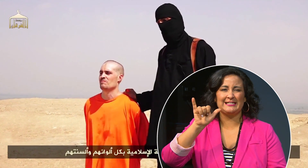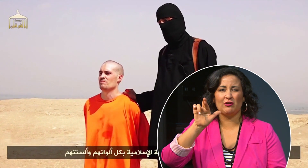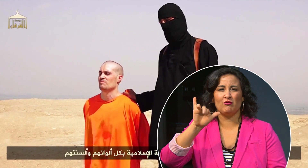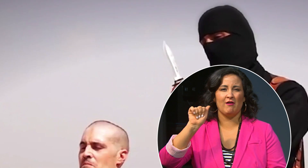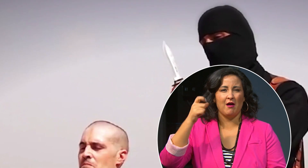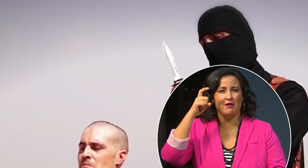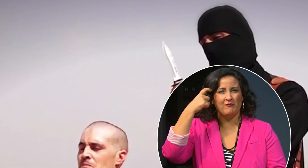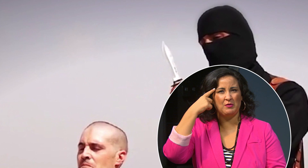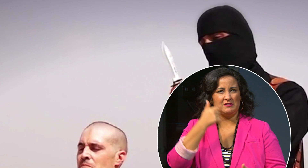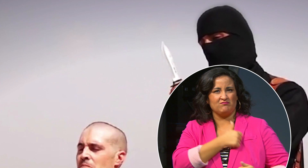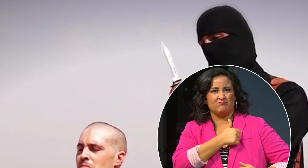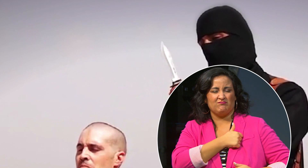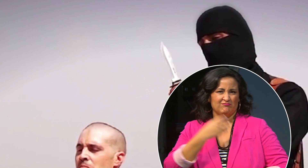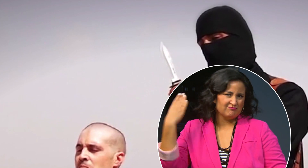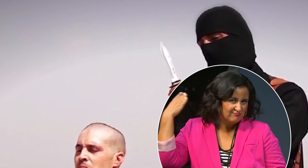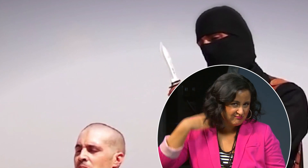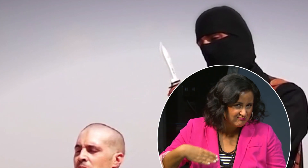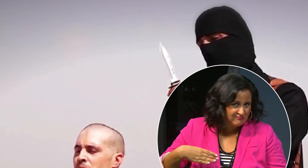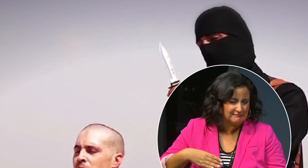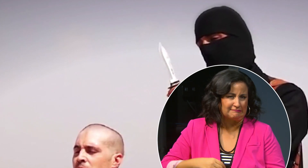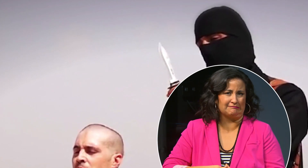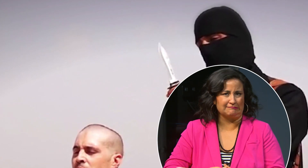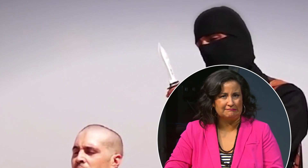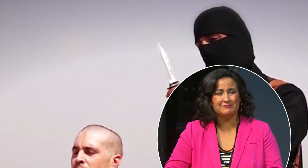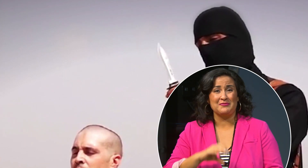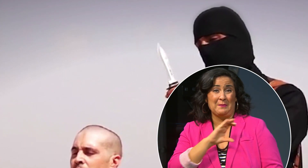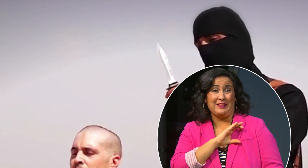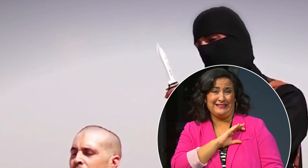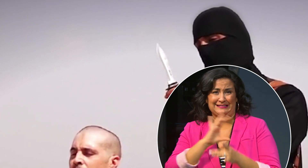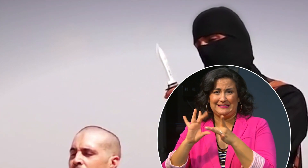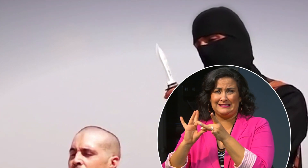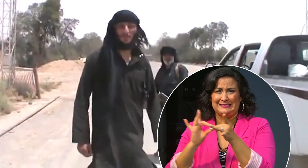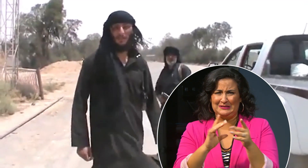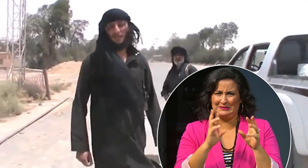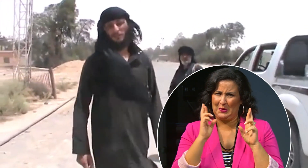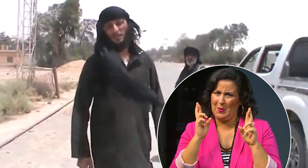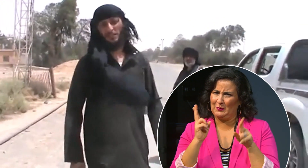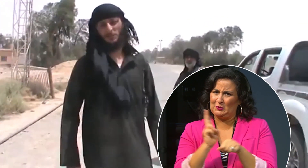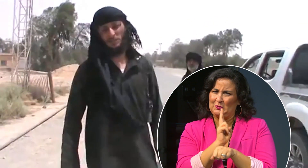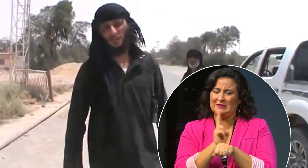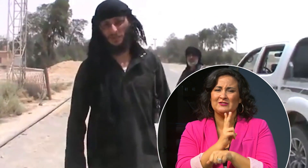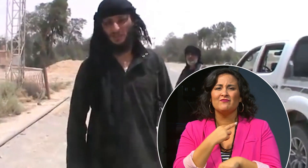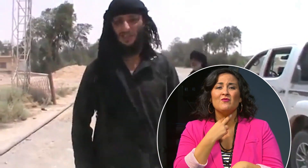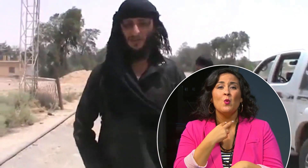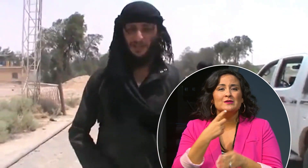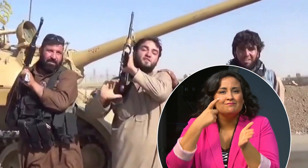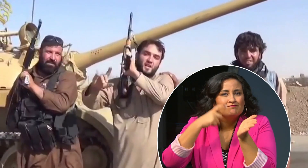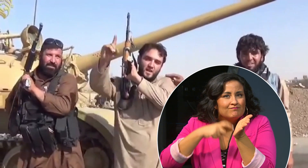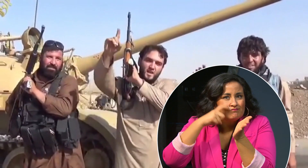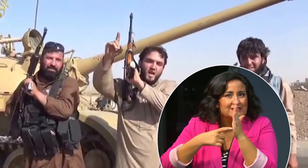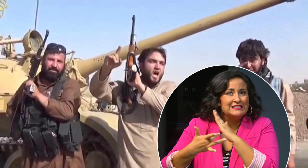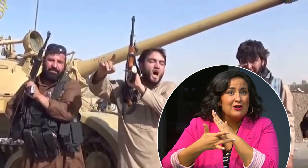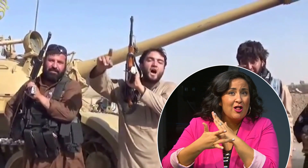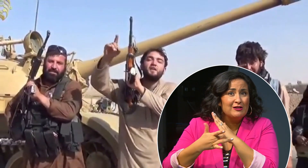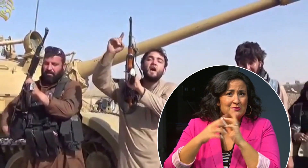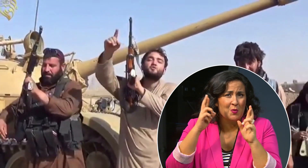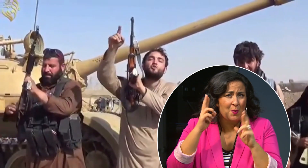militant. Authorities say they are using voice recognition software and are close to identifying